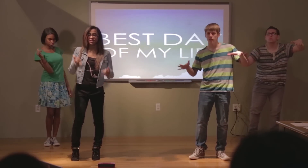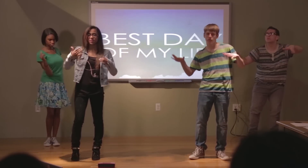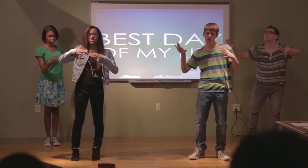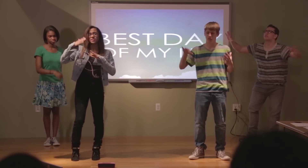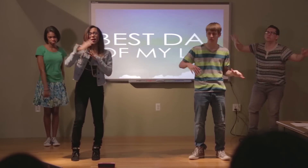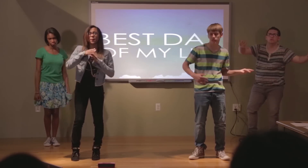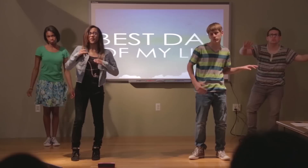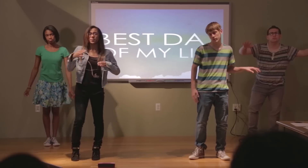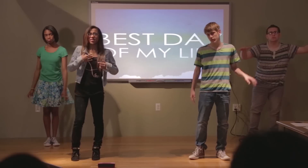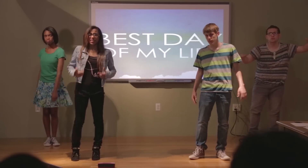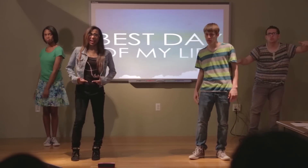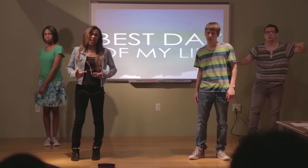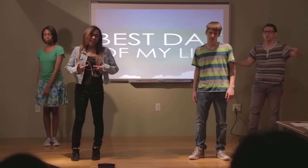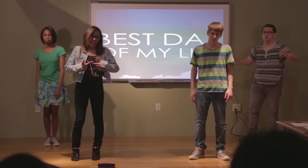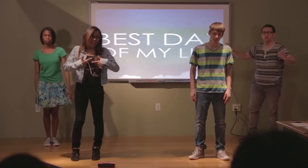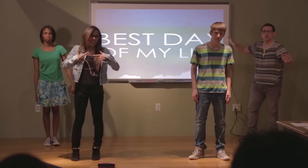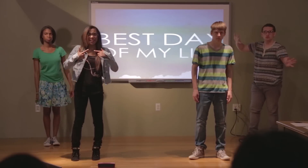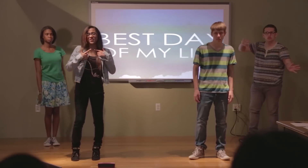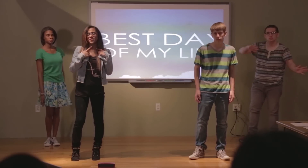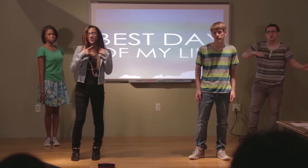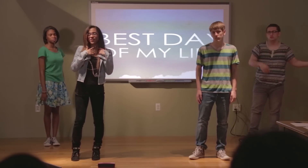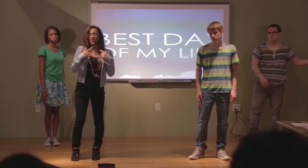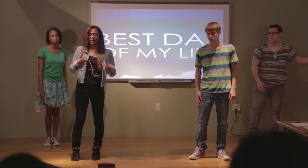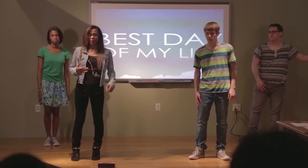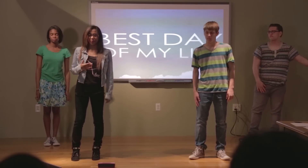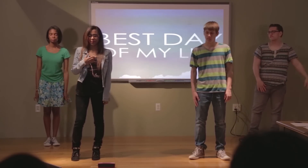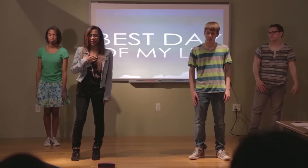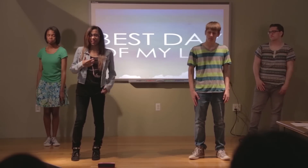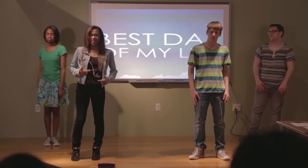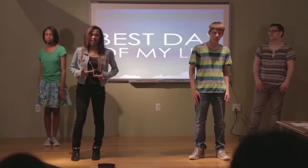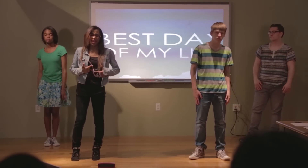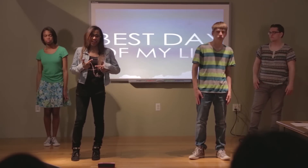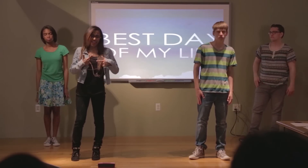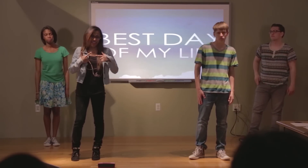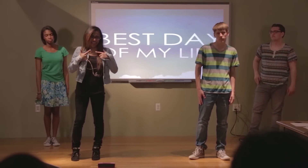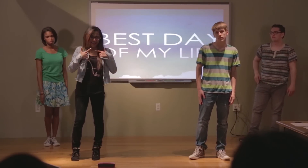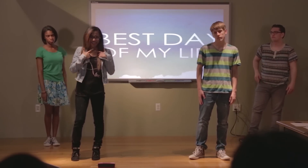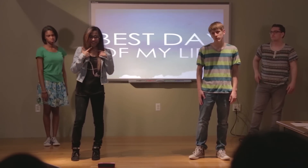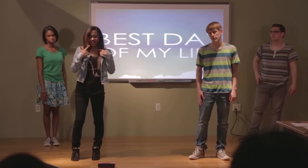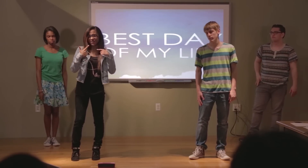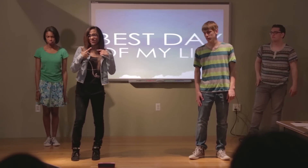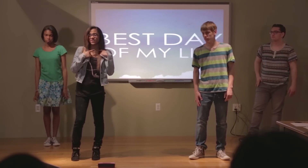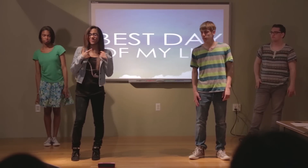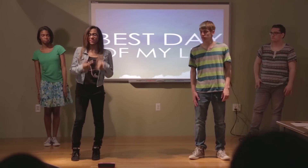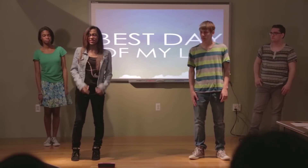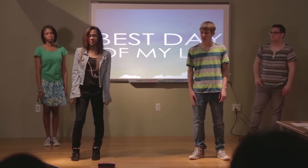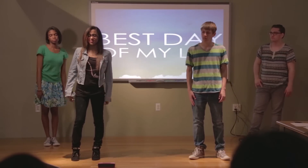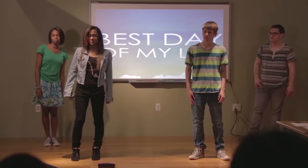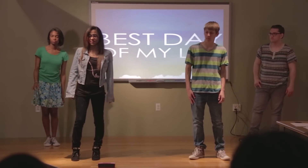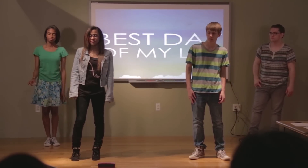This is gonna be the best day of my life My li-i-i-ife